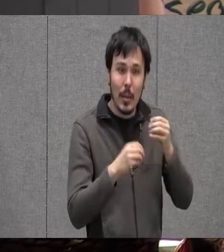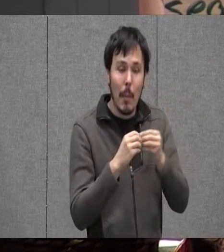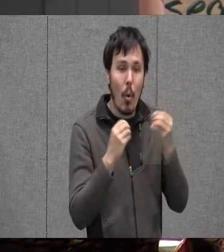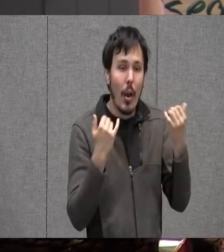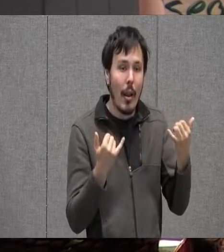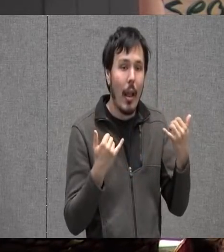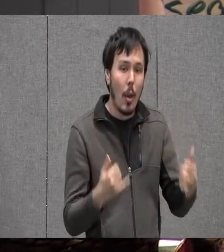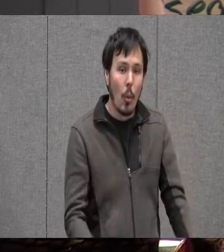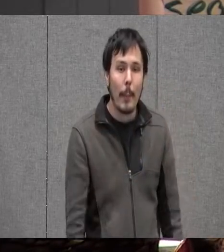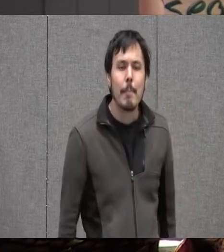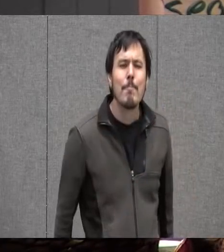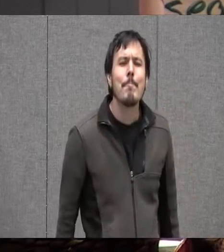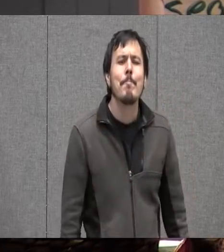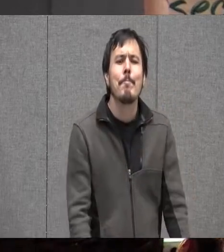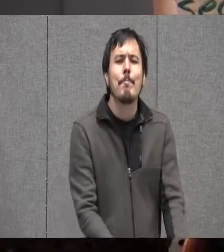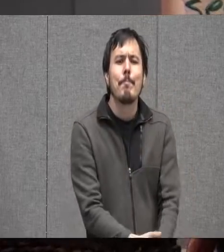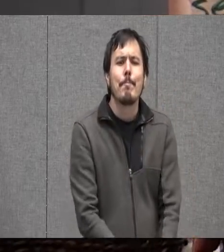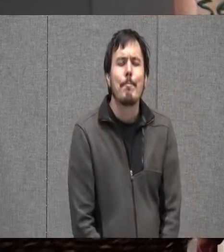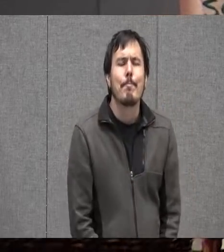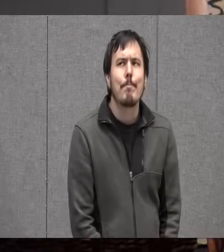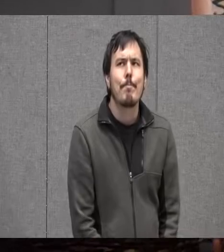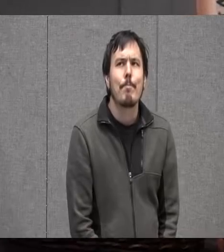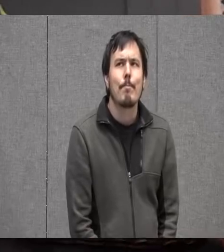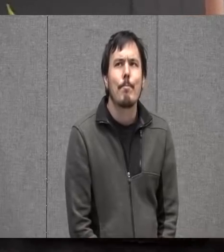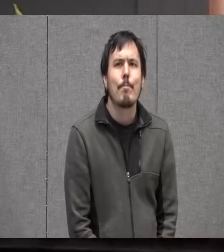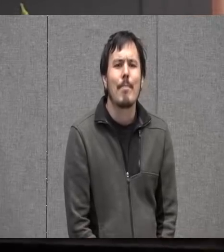So, hmm how, let's talk about how that works.